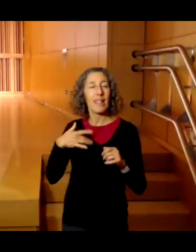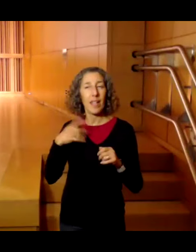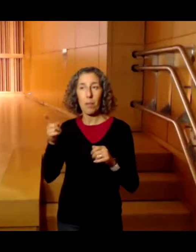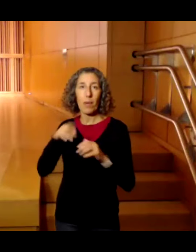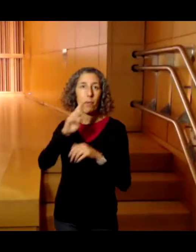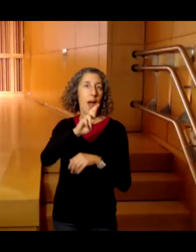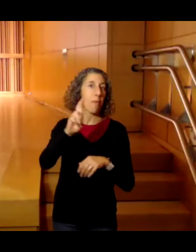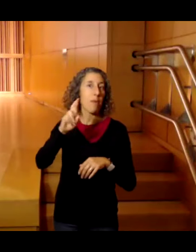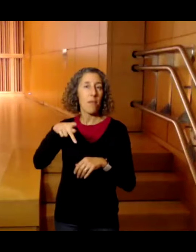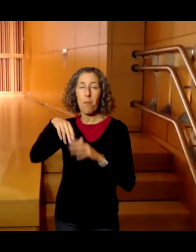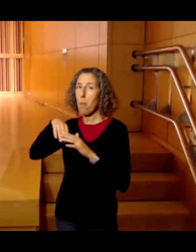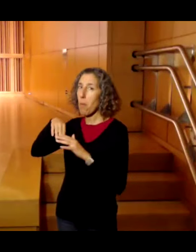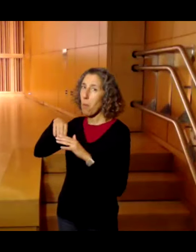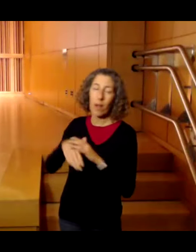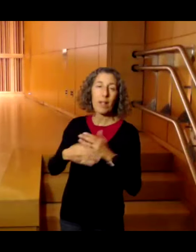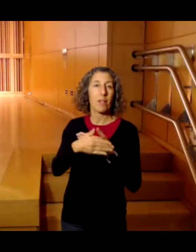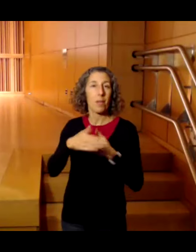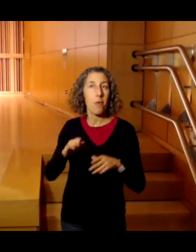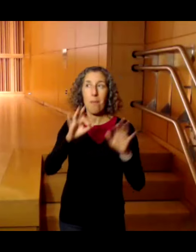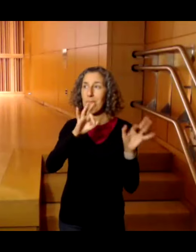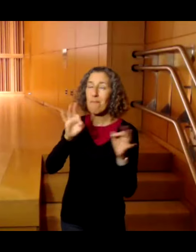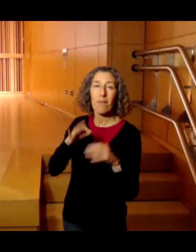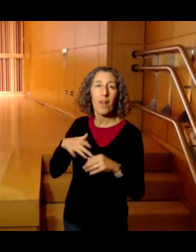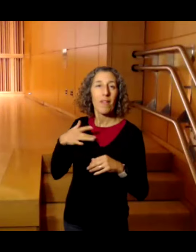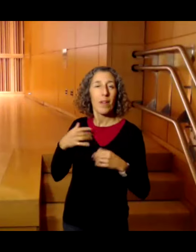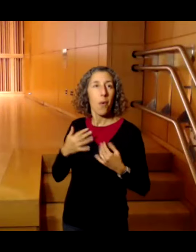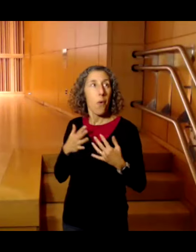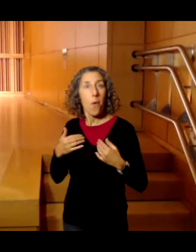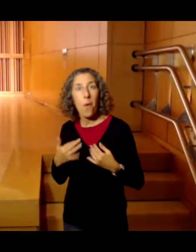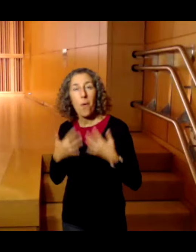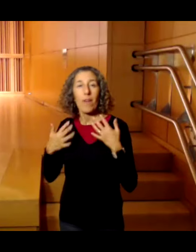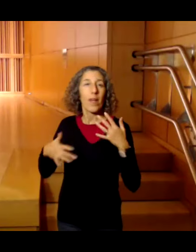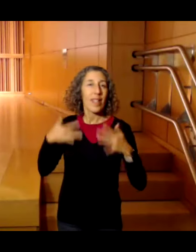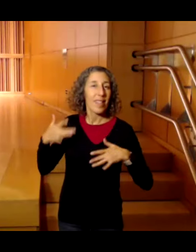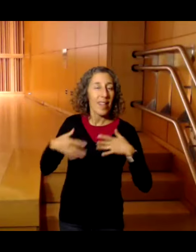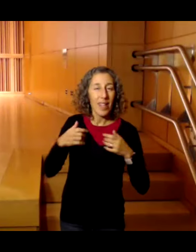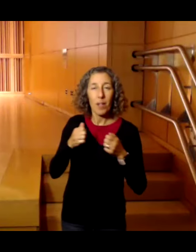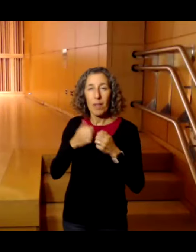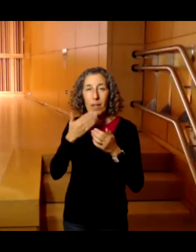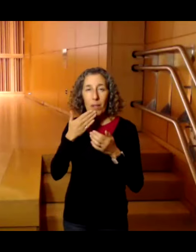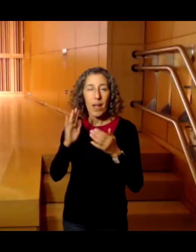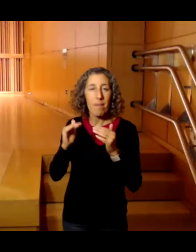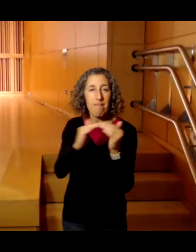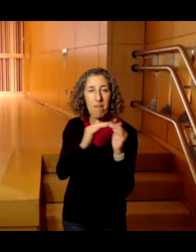Enlivened especially by the words of an incomparable literary artist, a powerhouse historian.